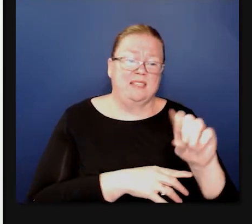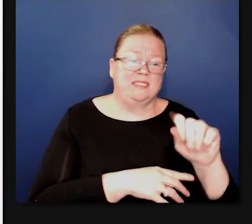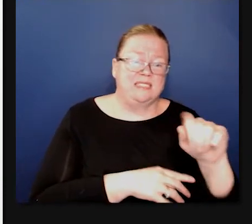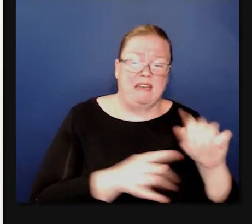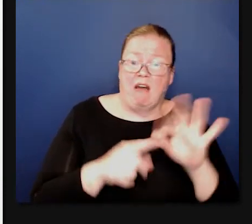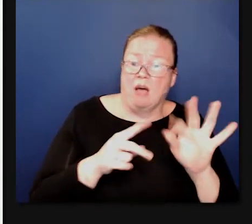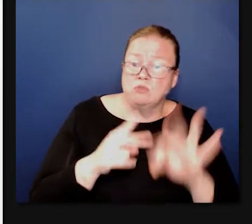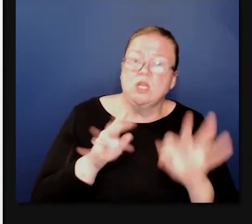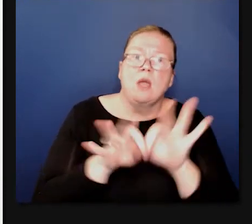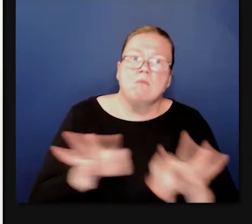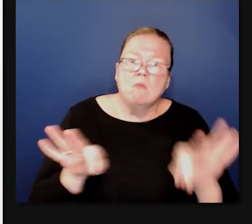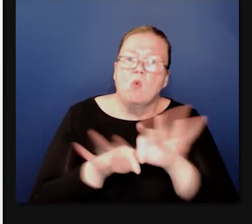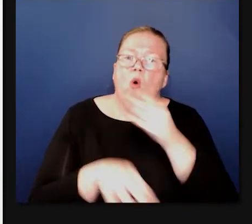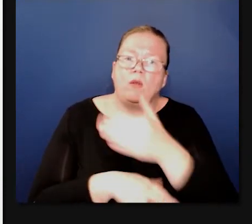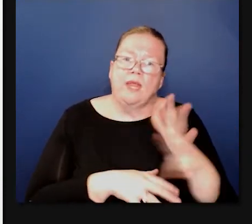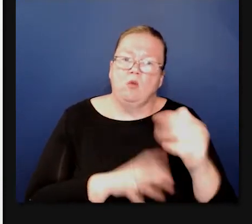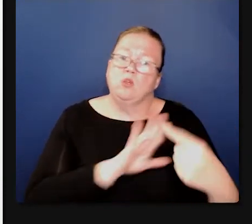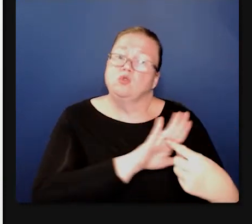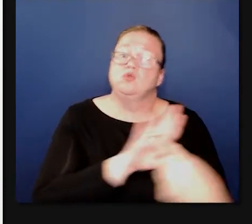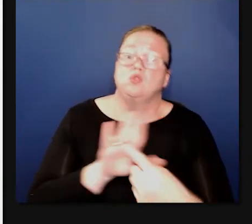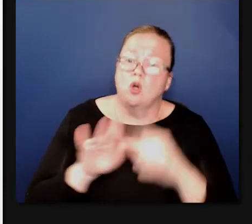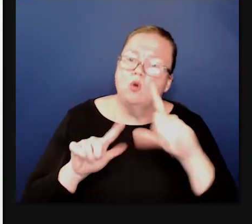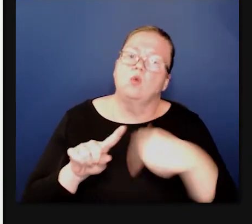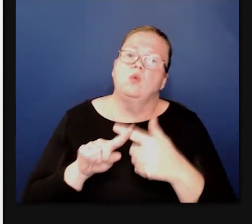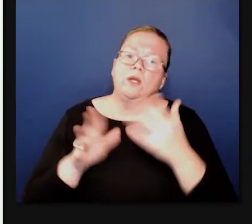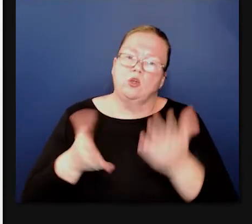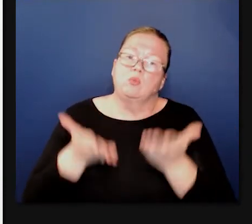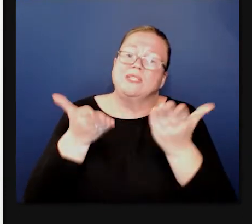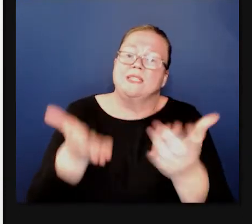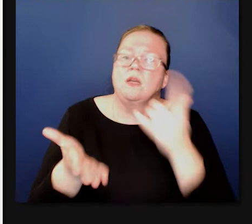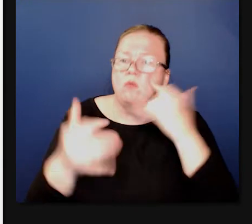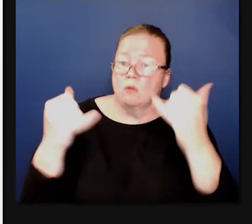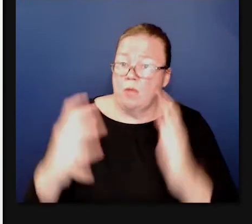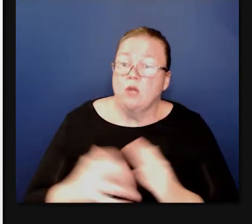are the key things you want to display when presenting it to the players.